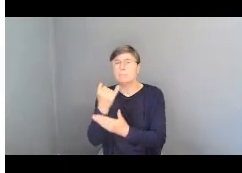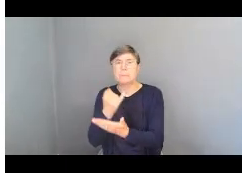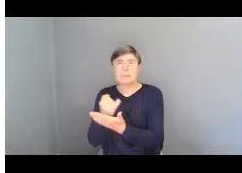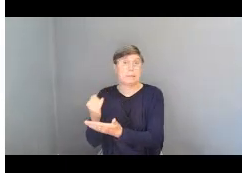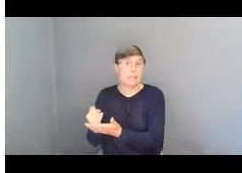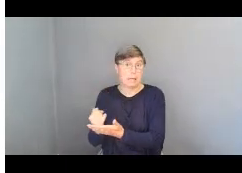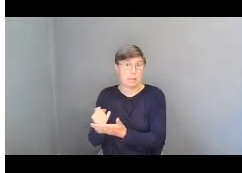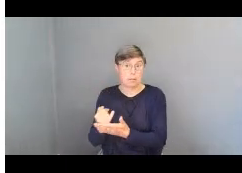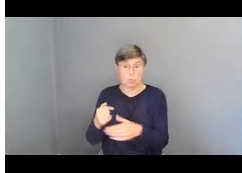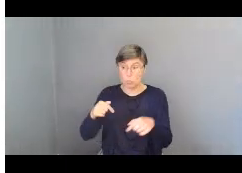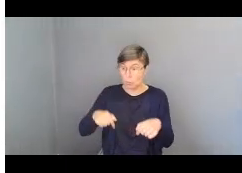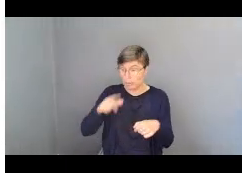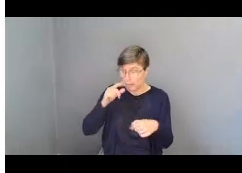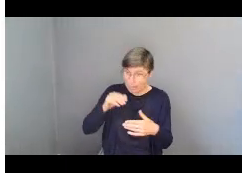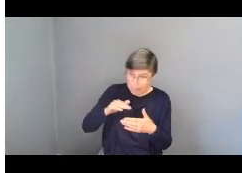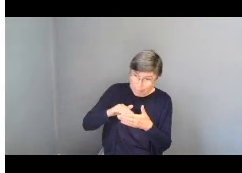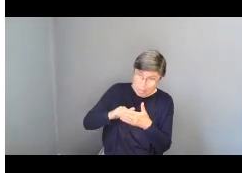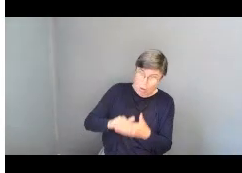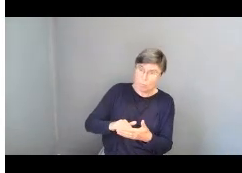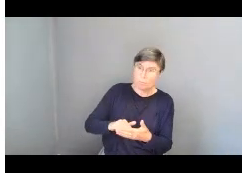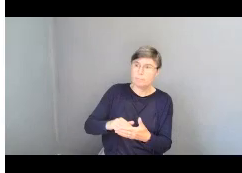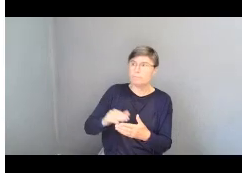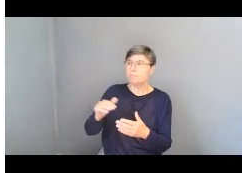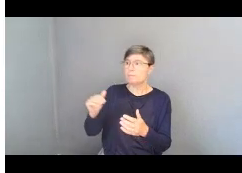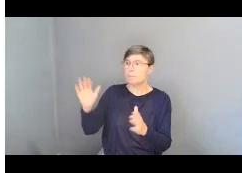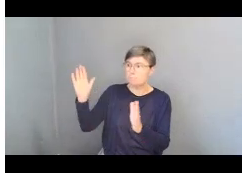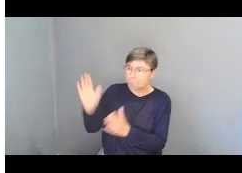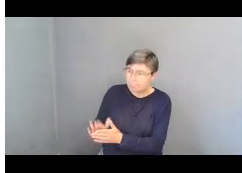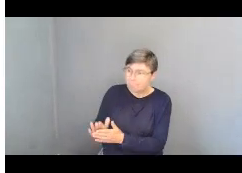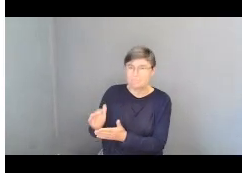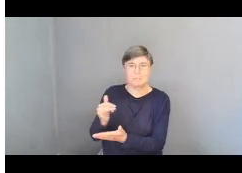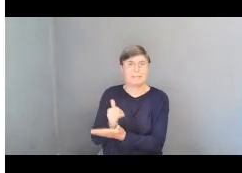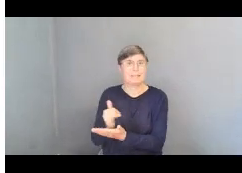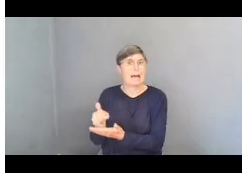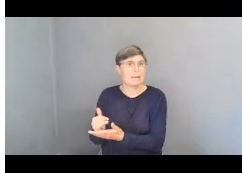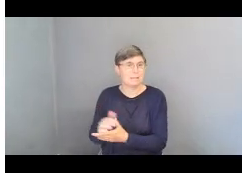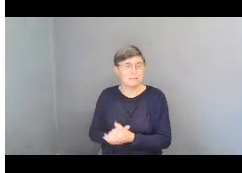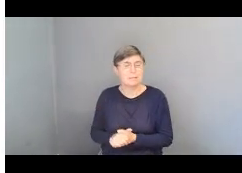For example, we might add funding to a plan